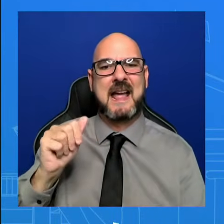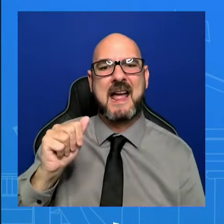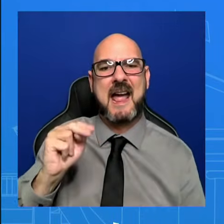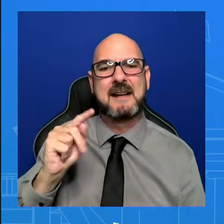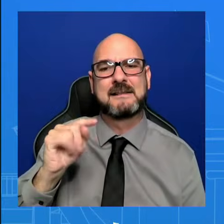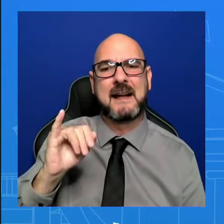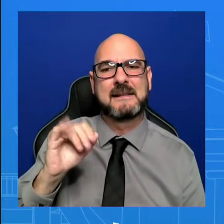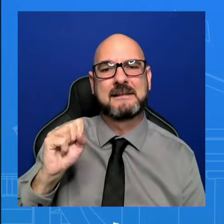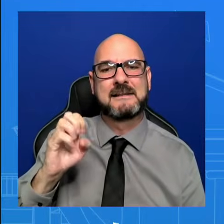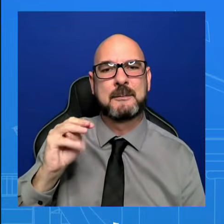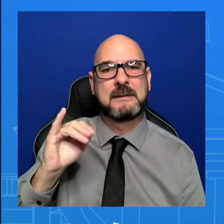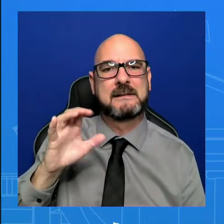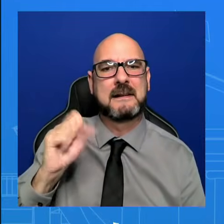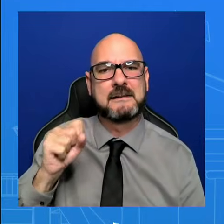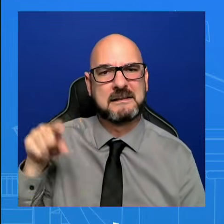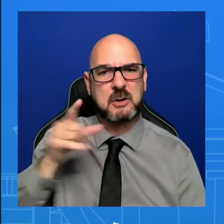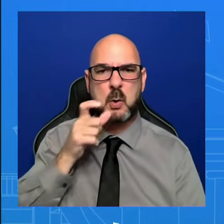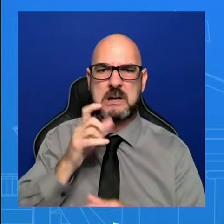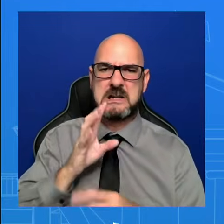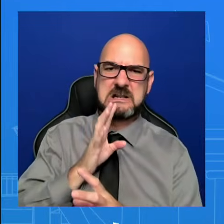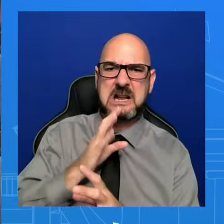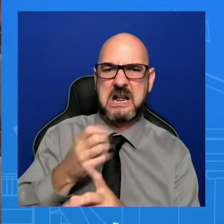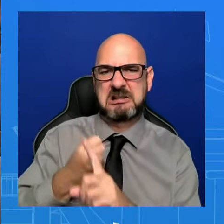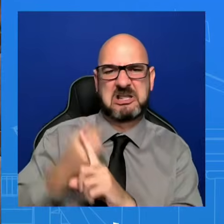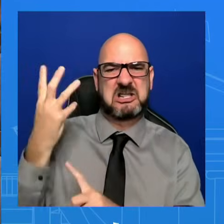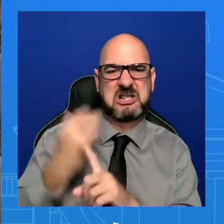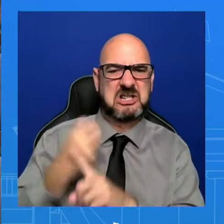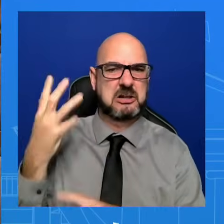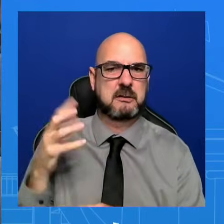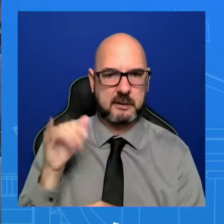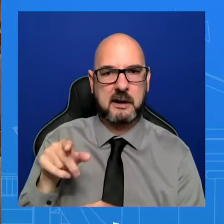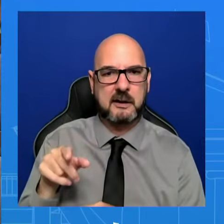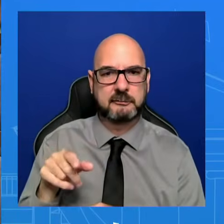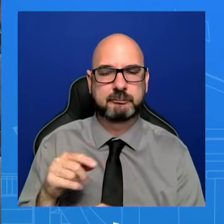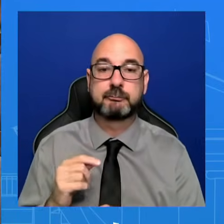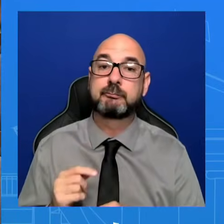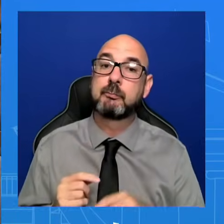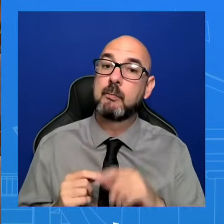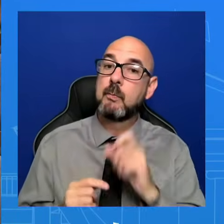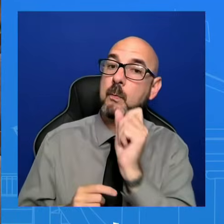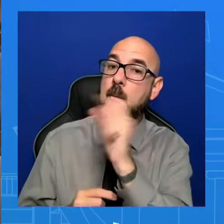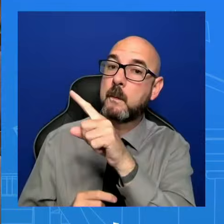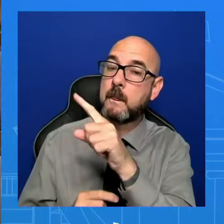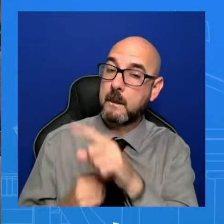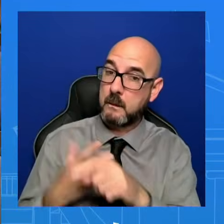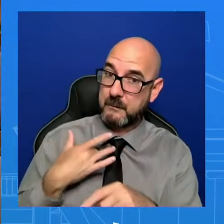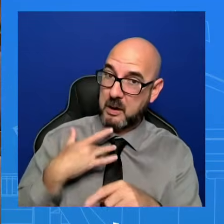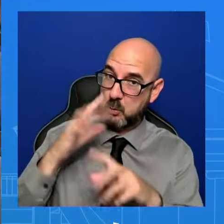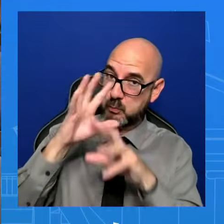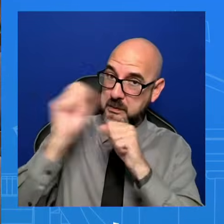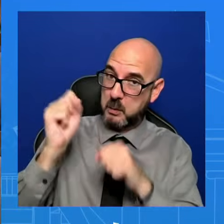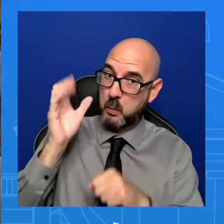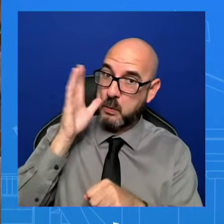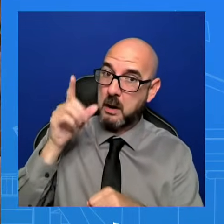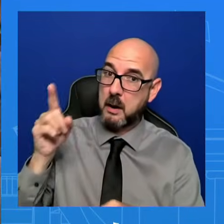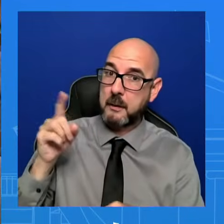The Press: To -- what -- with that said, I mean, does the President believe New York Mayor Adams and leaders of Columbia University and City College of New York